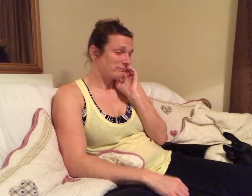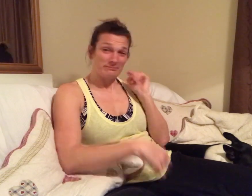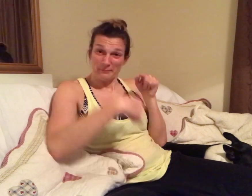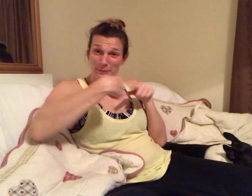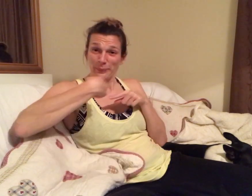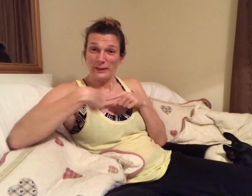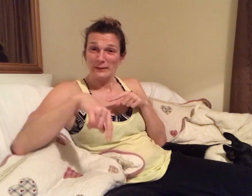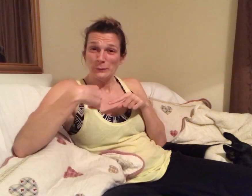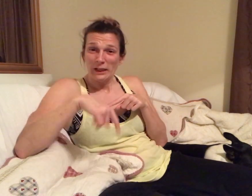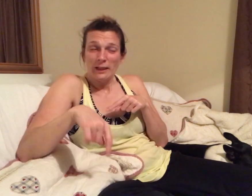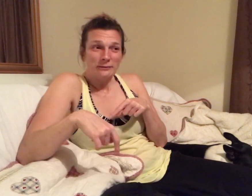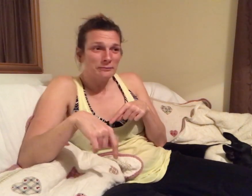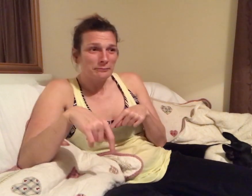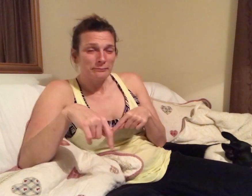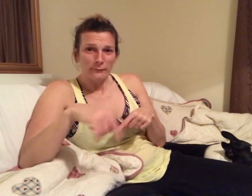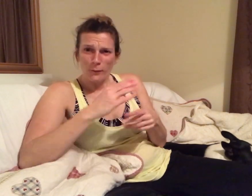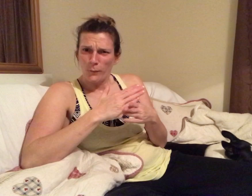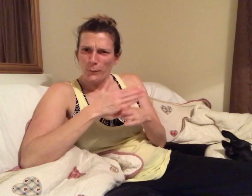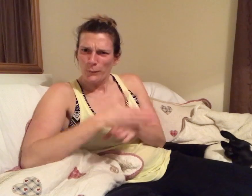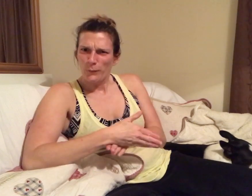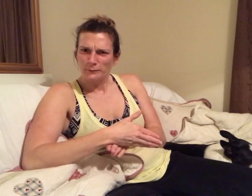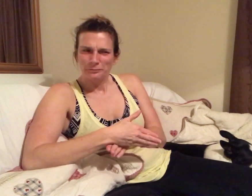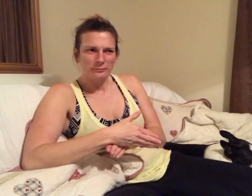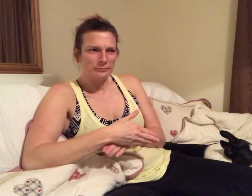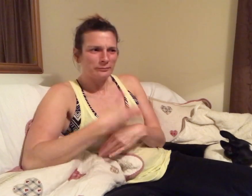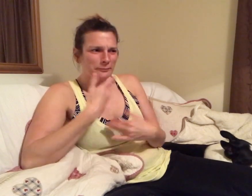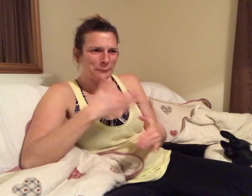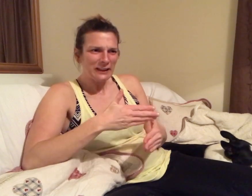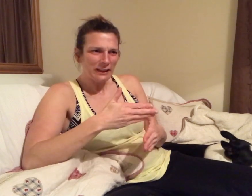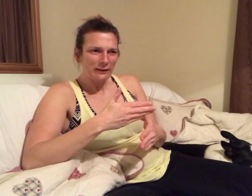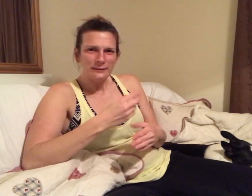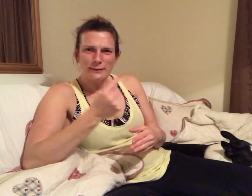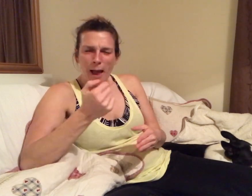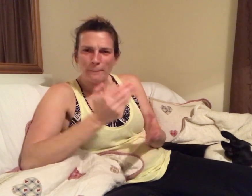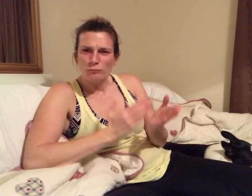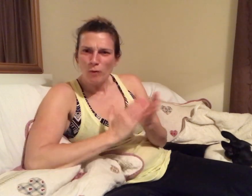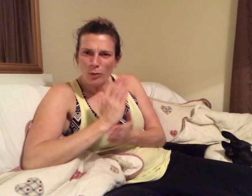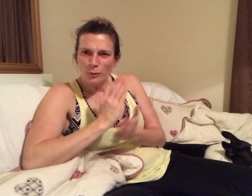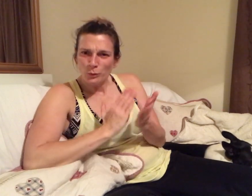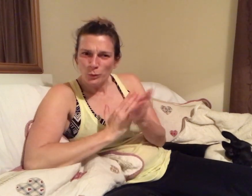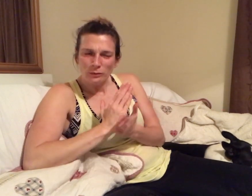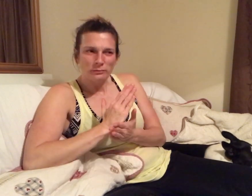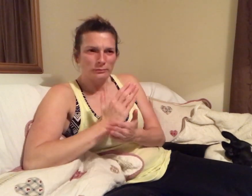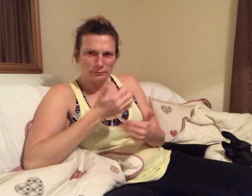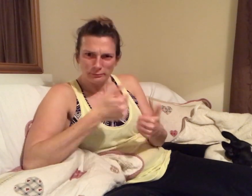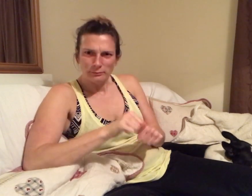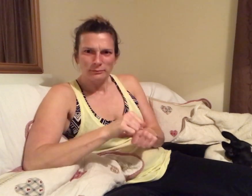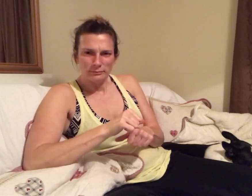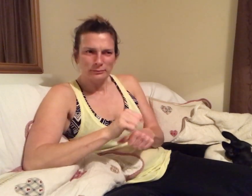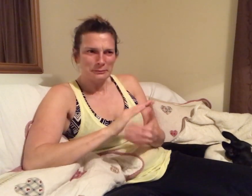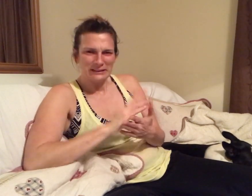So... this week, has been pretty hardcore... We've had some run throughs of the show,